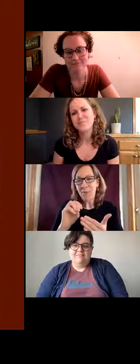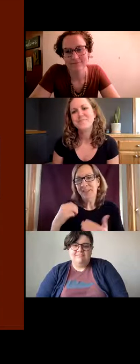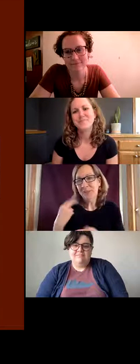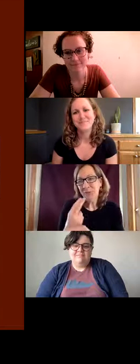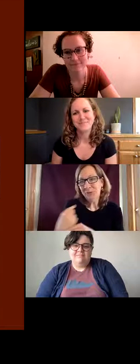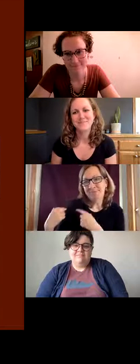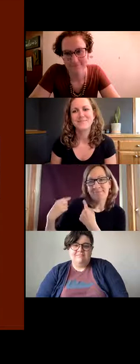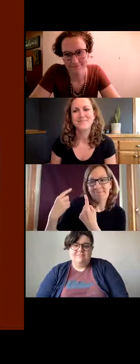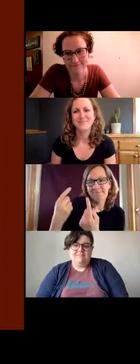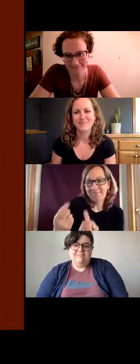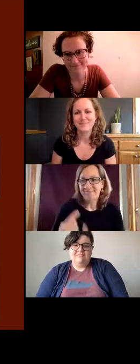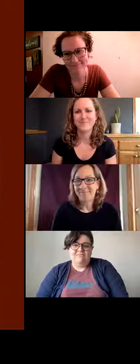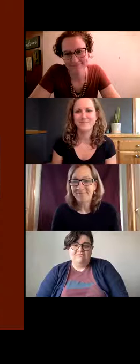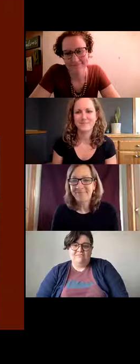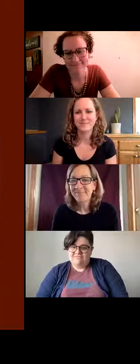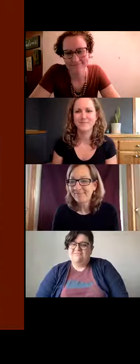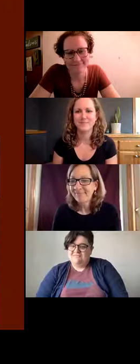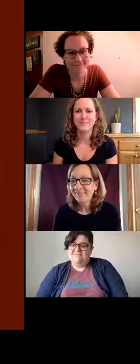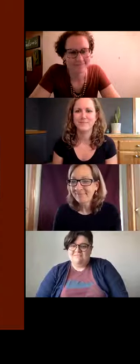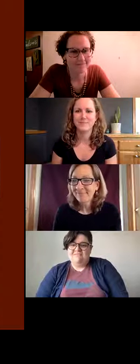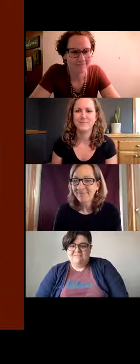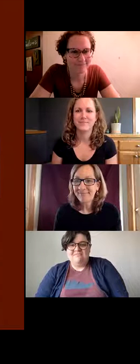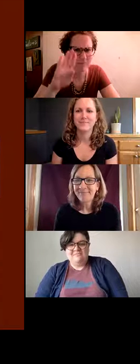and Second Step. So we've been using these for quite a while.